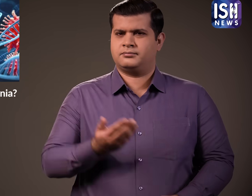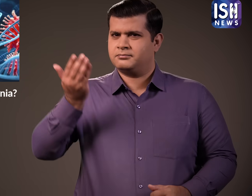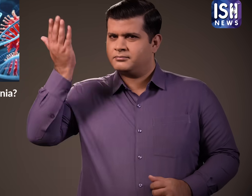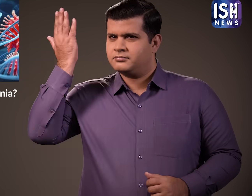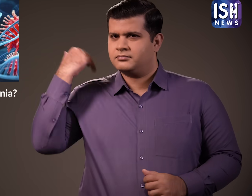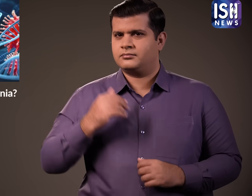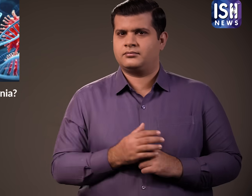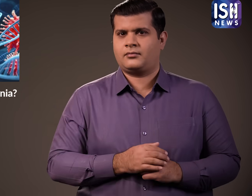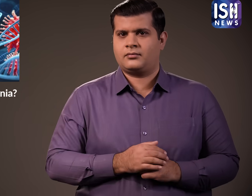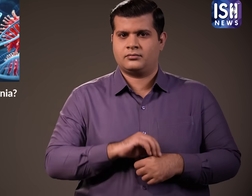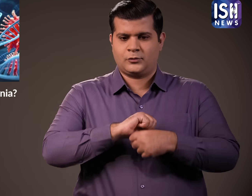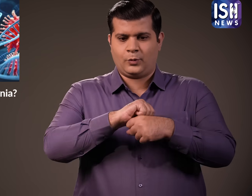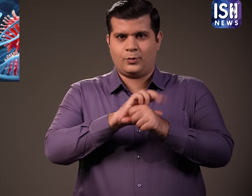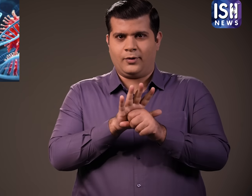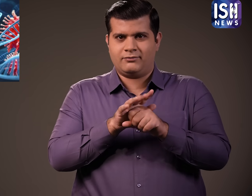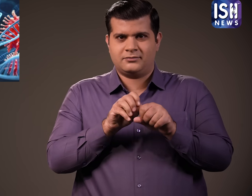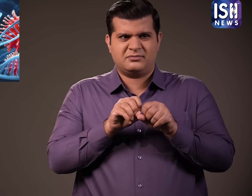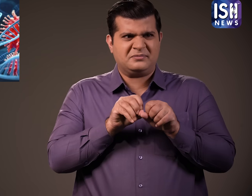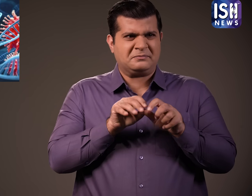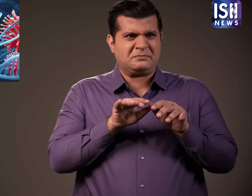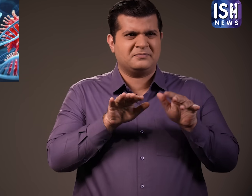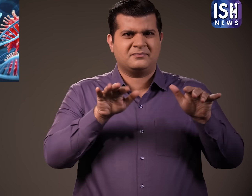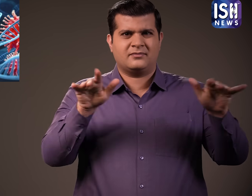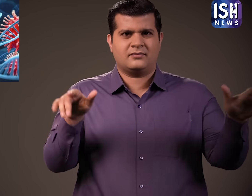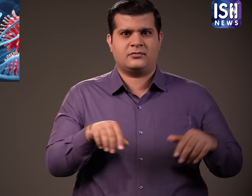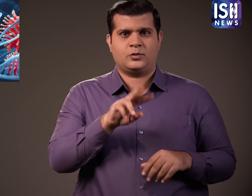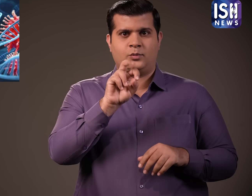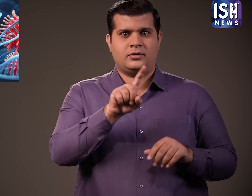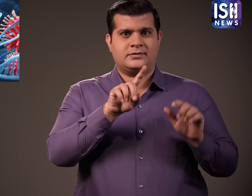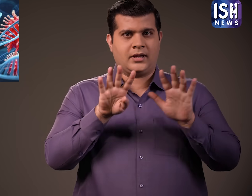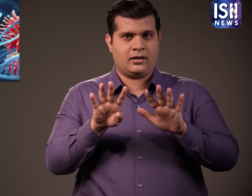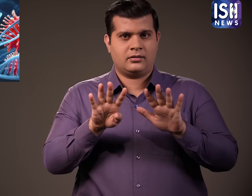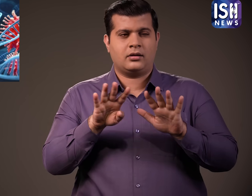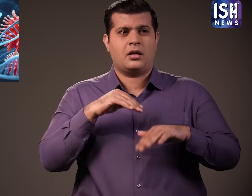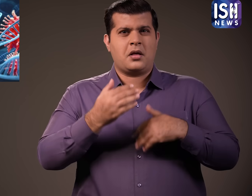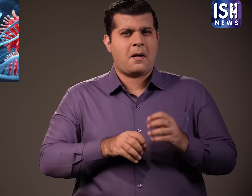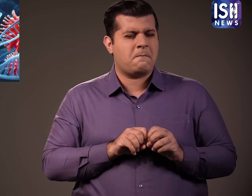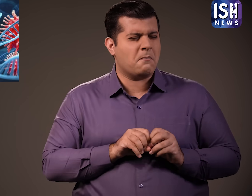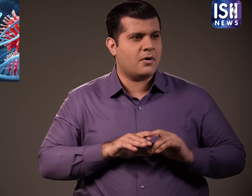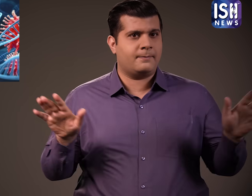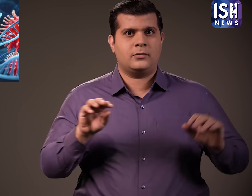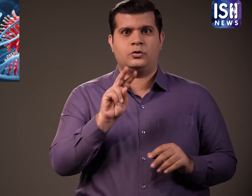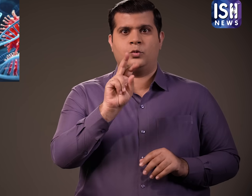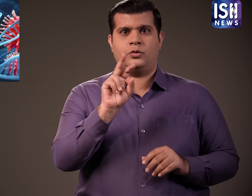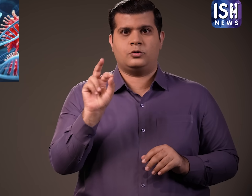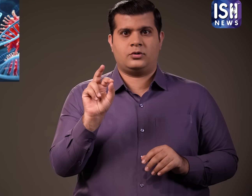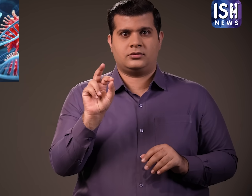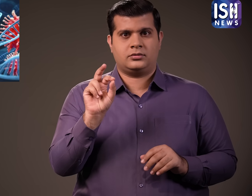COVID-19 emmerged in 2019 and became a pandemic by 2020.